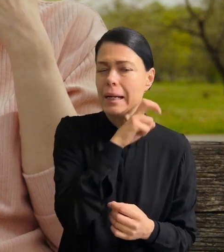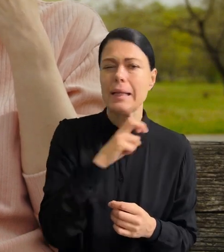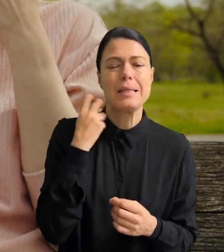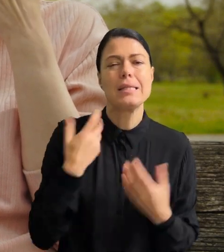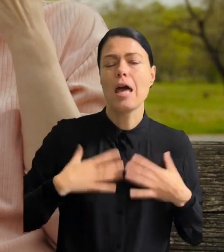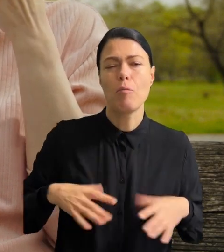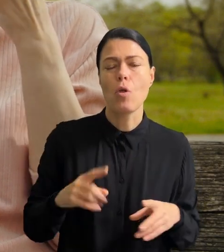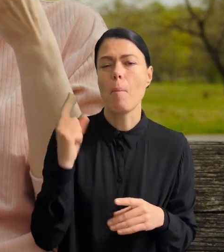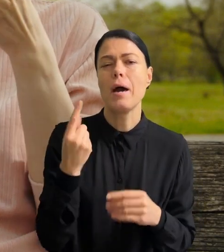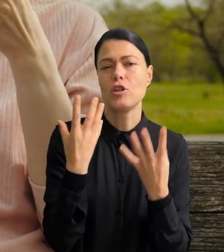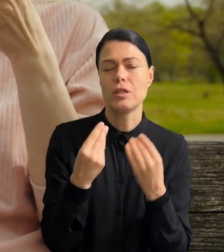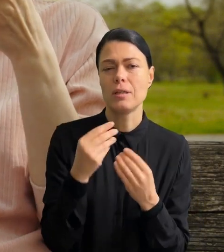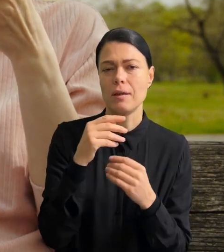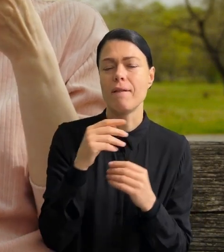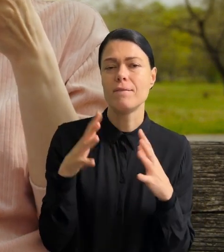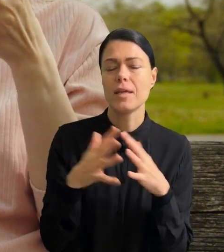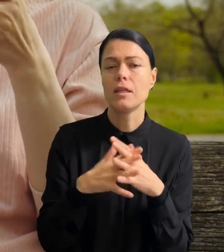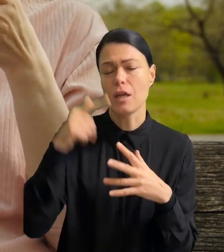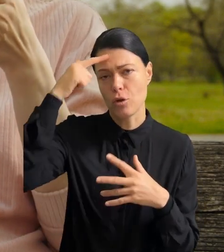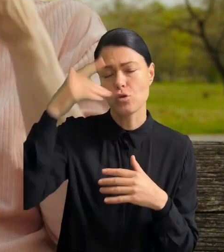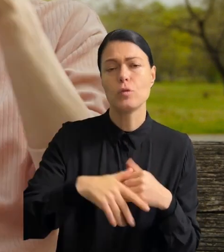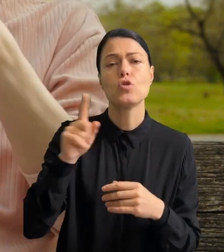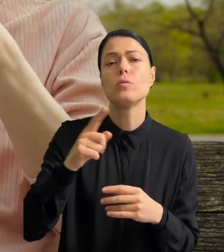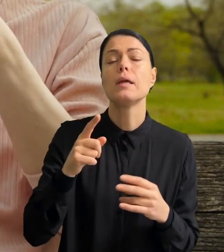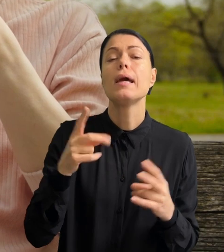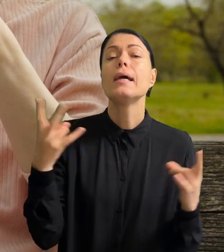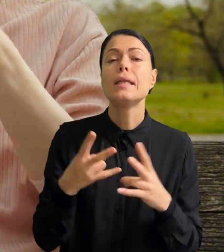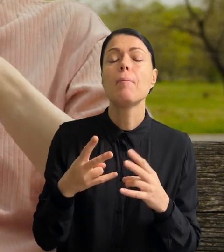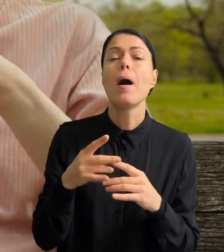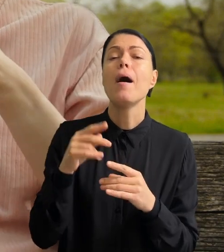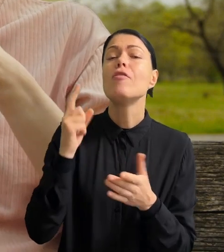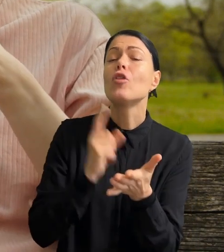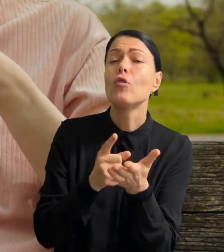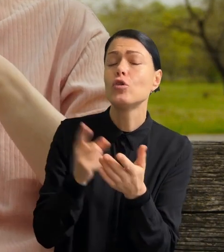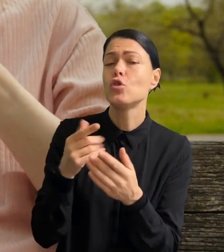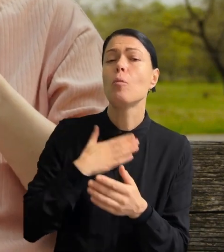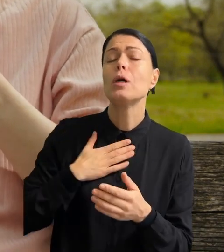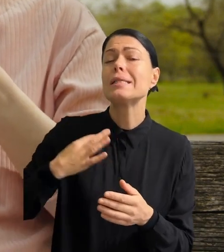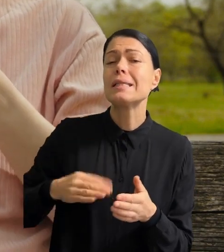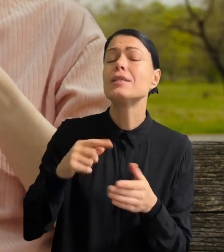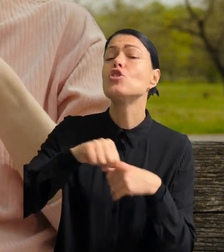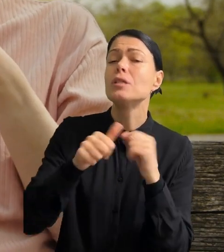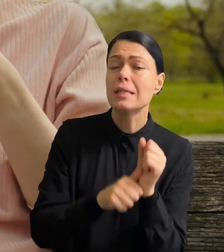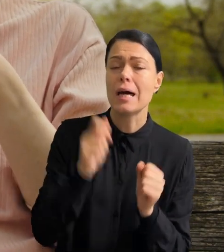I had to convince the officials that he was only 16, that he was still a child.